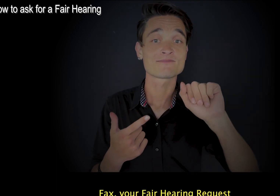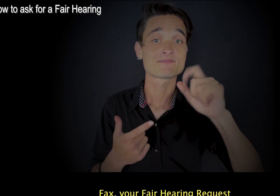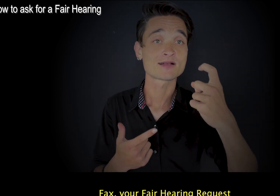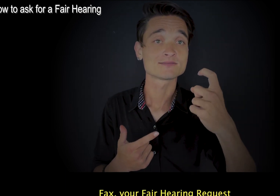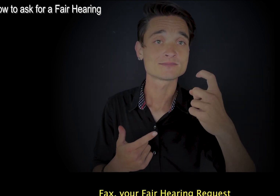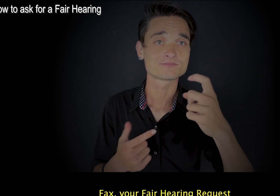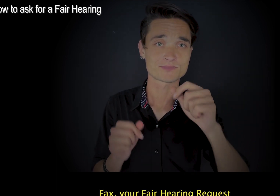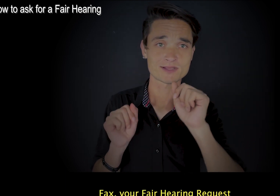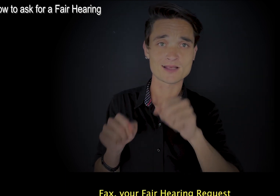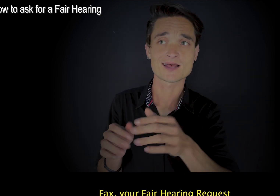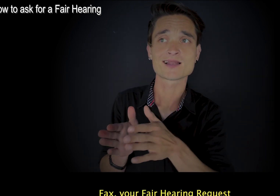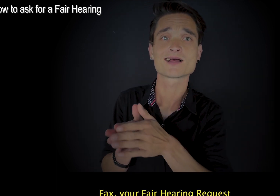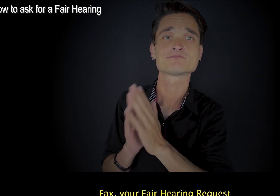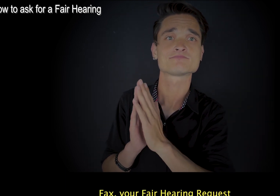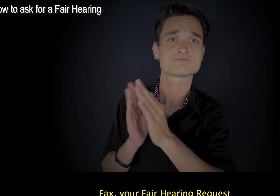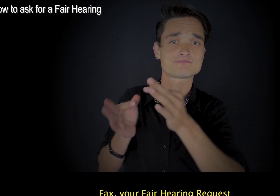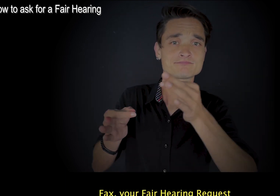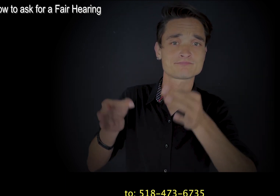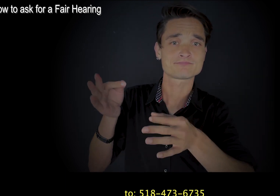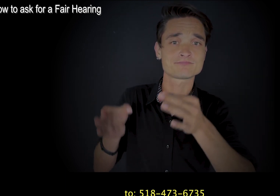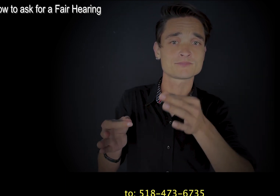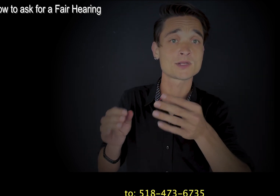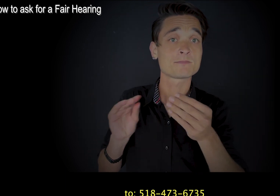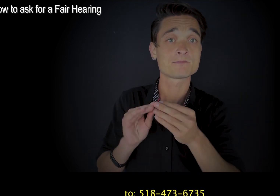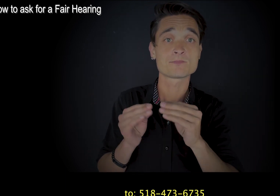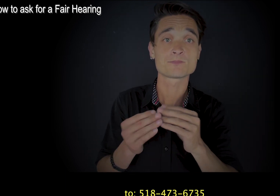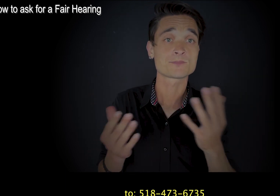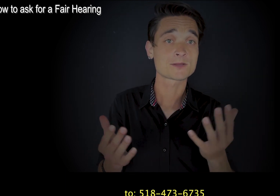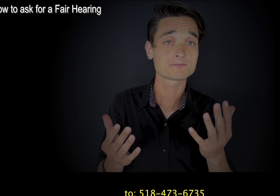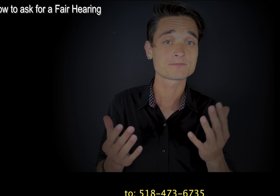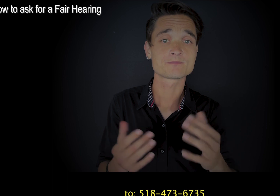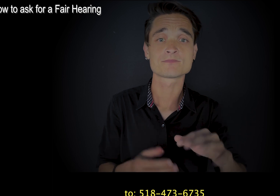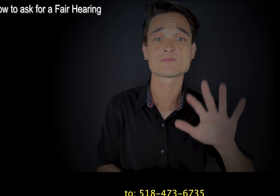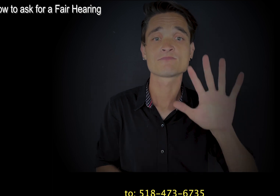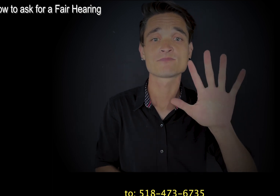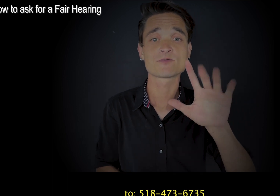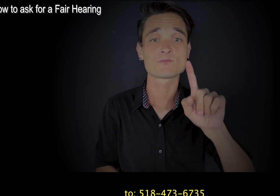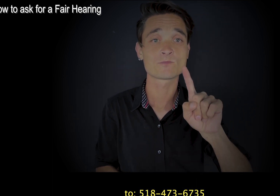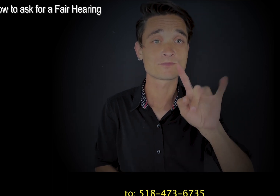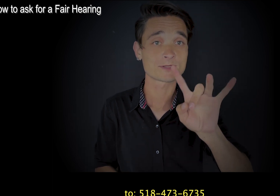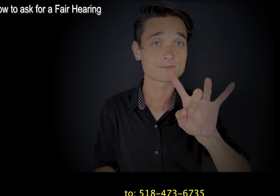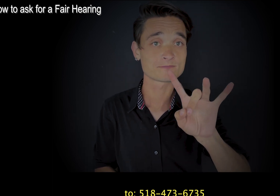Fax, your Fair Hearing Request to: 518-473-6735